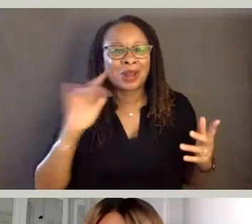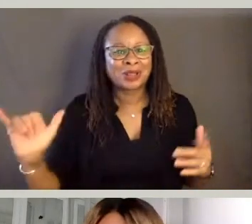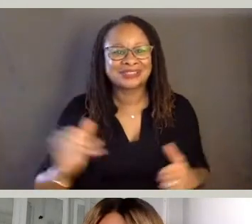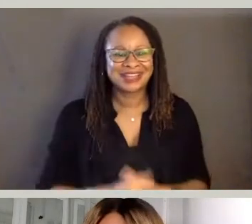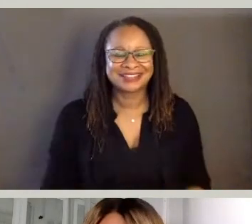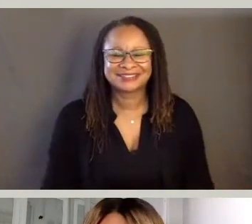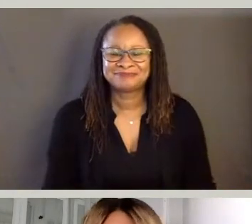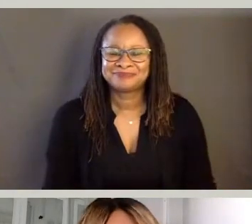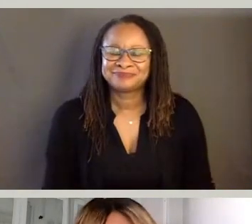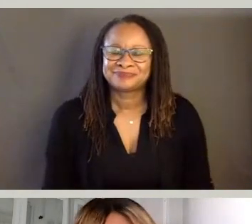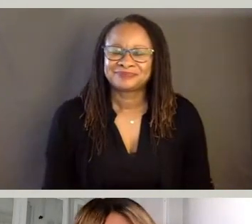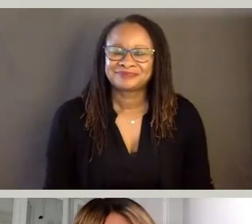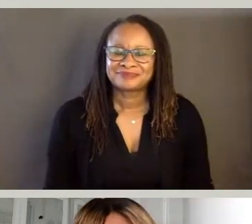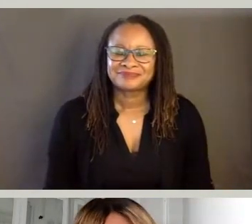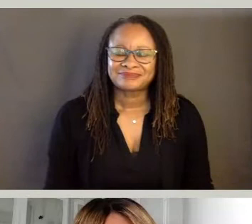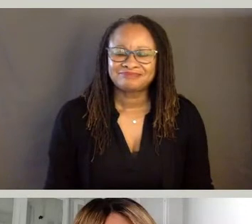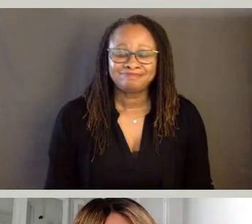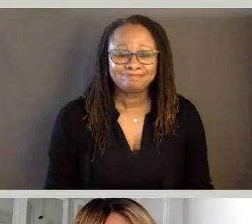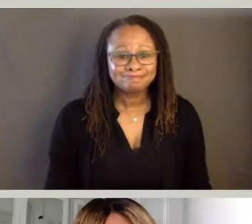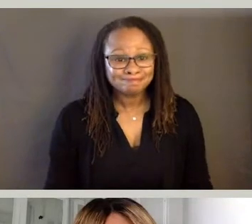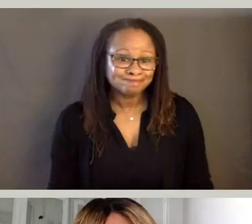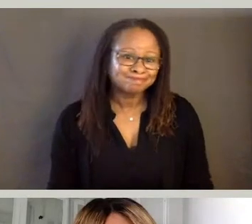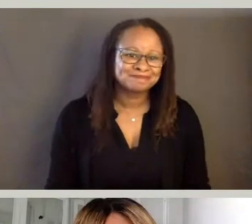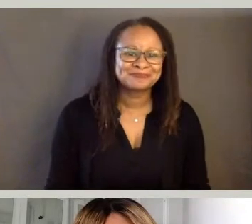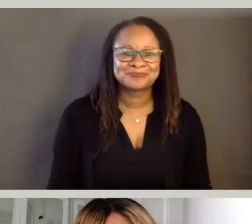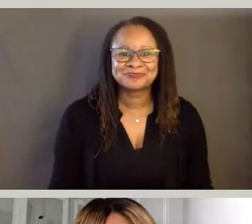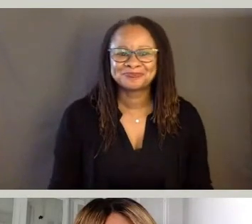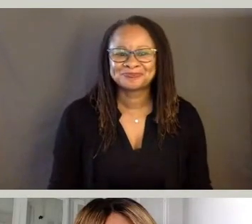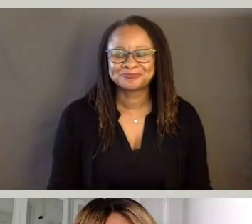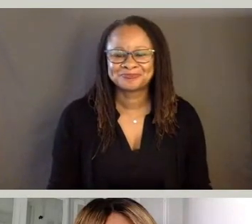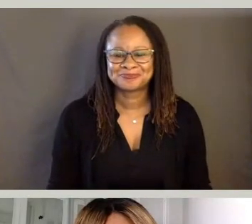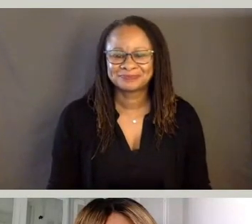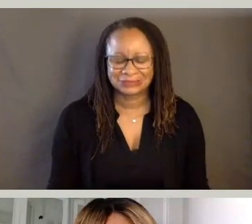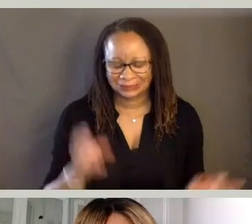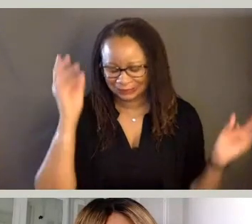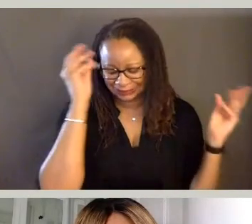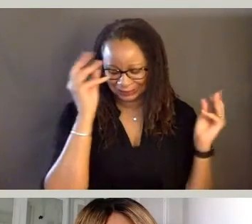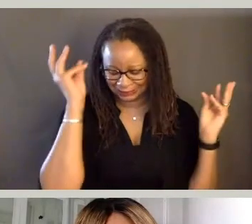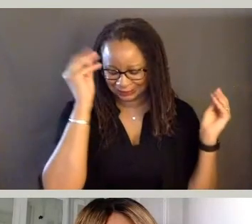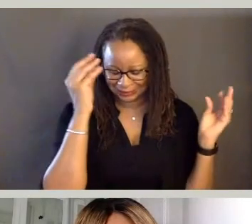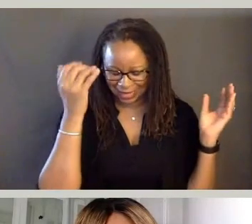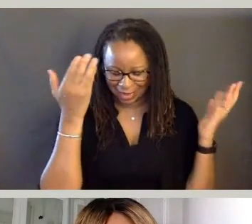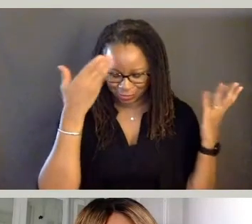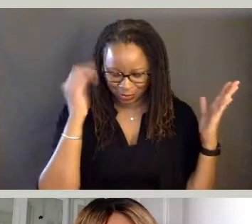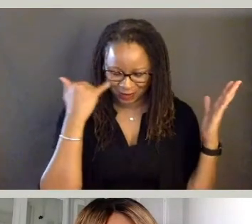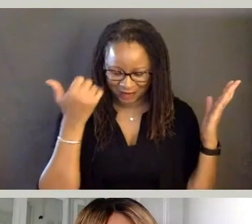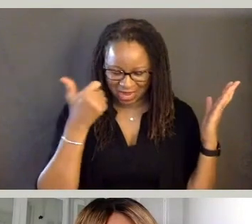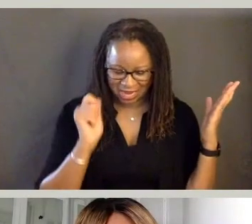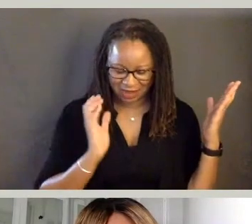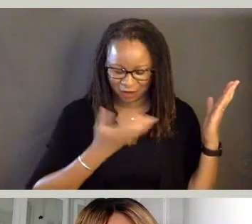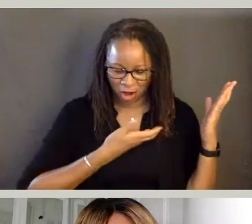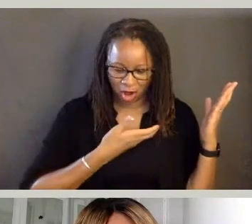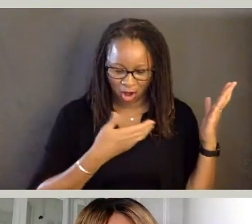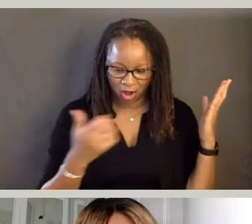I don't know if kind of going through my head if any of our funders are particularly focused